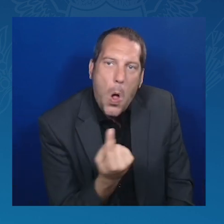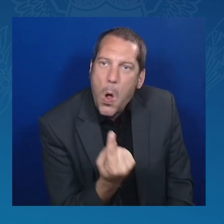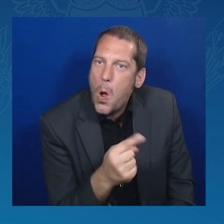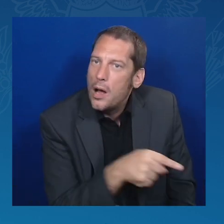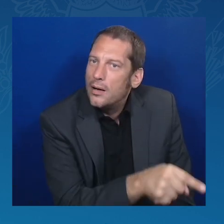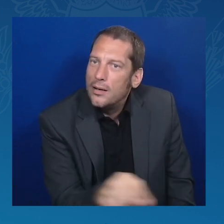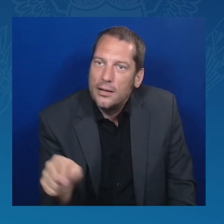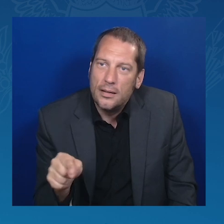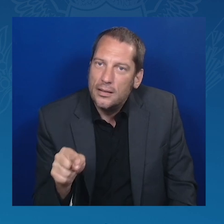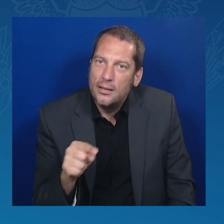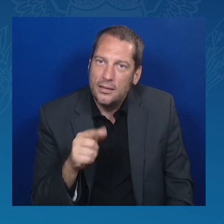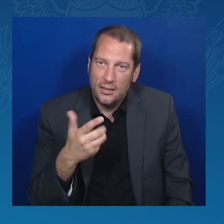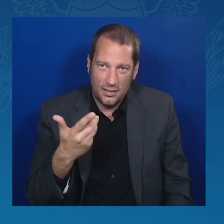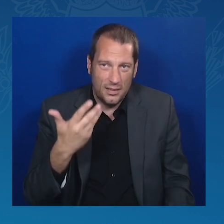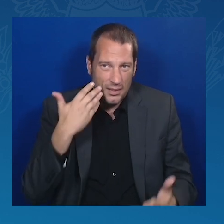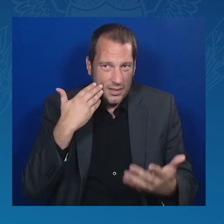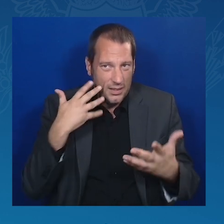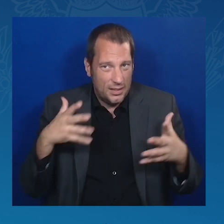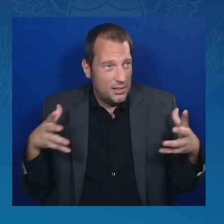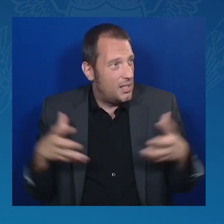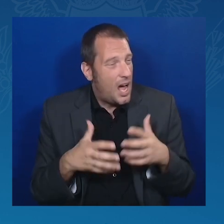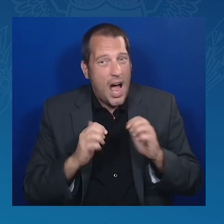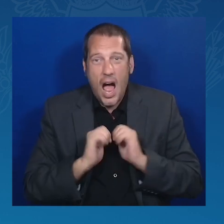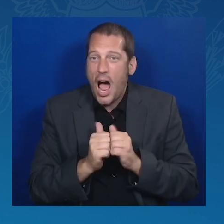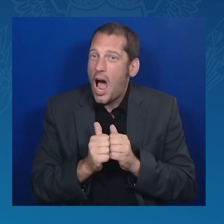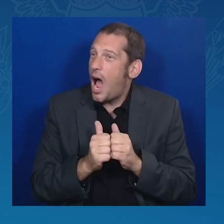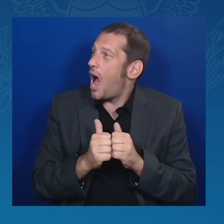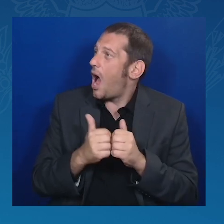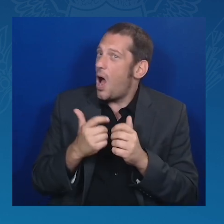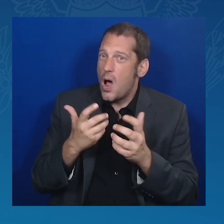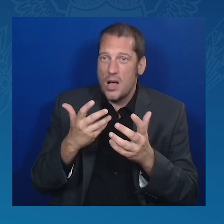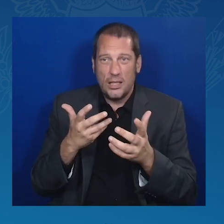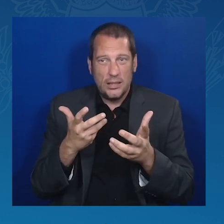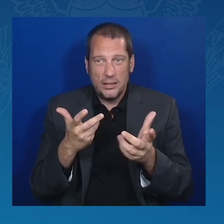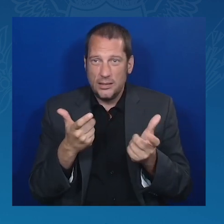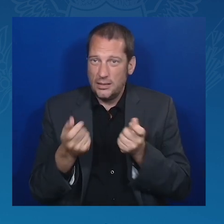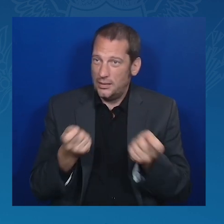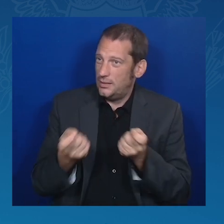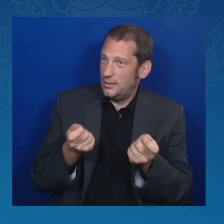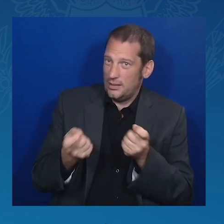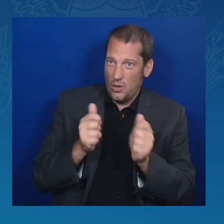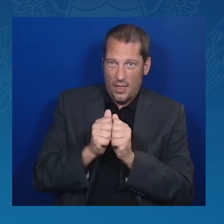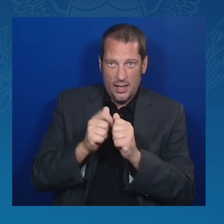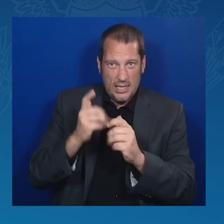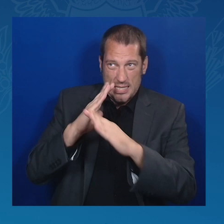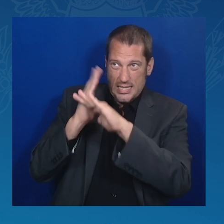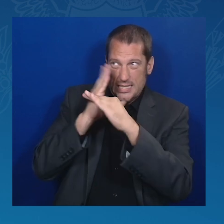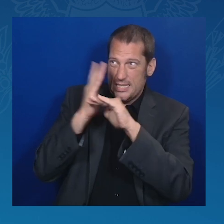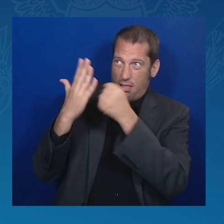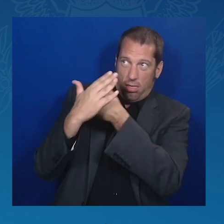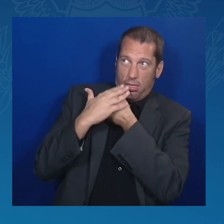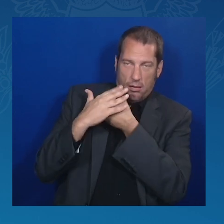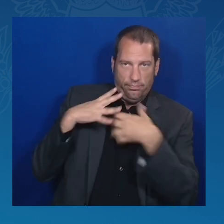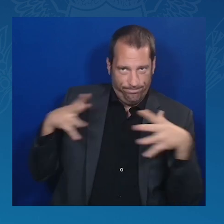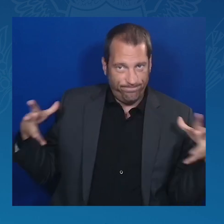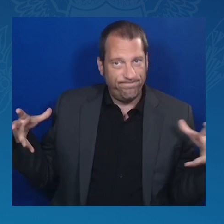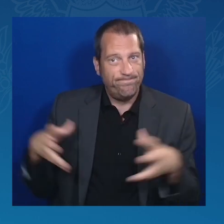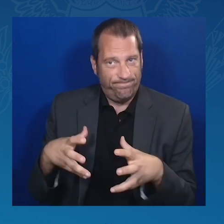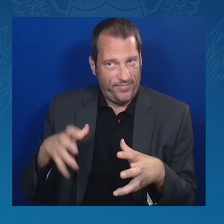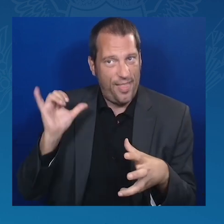And -- you know, in saying that people are not alone. I think what's really important with reproductive rights and reproductive justice in this whole topic